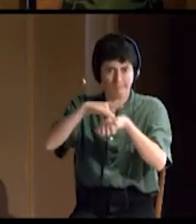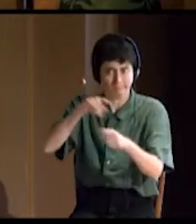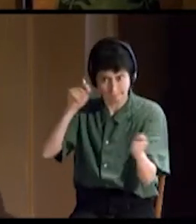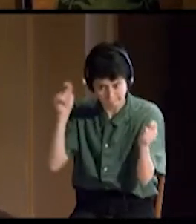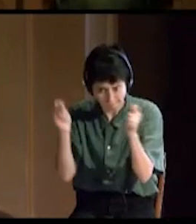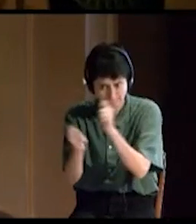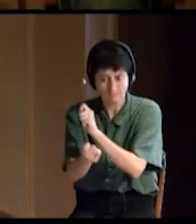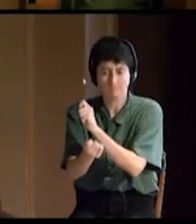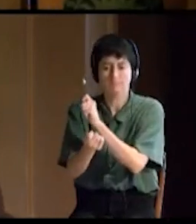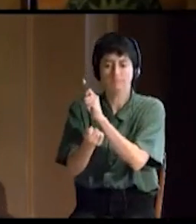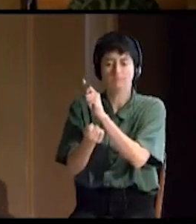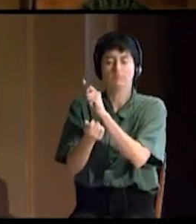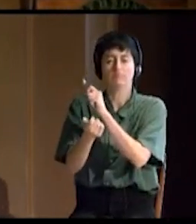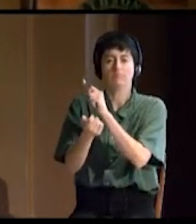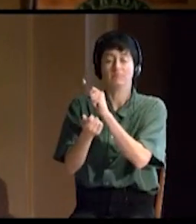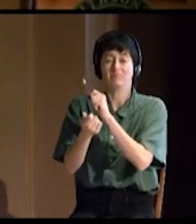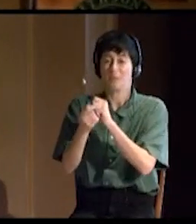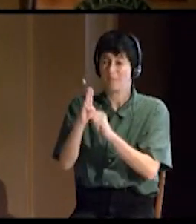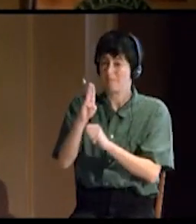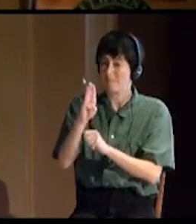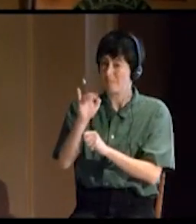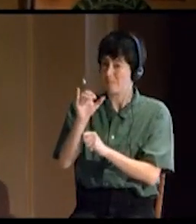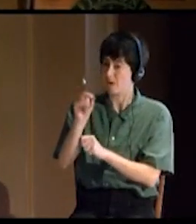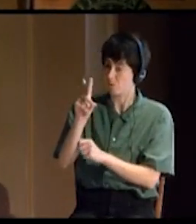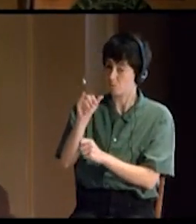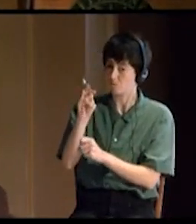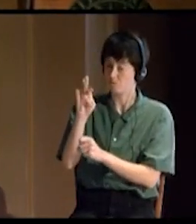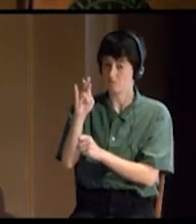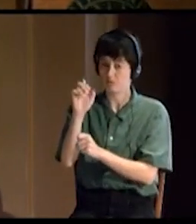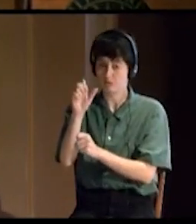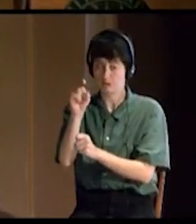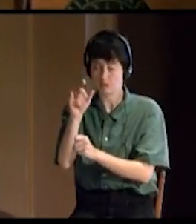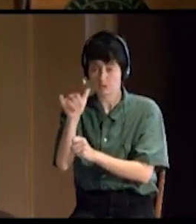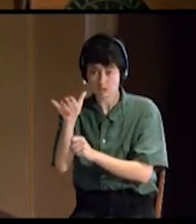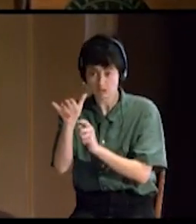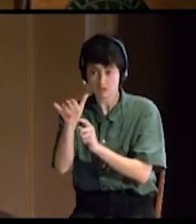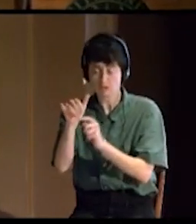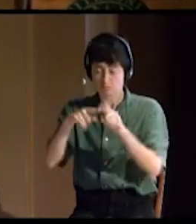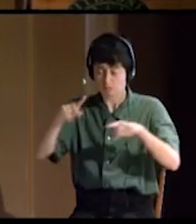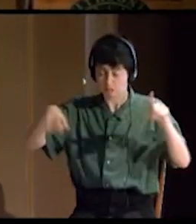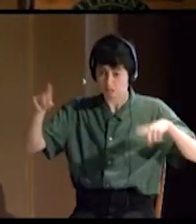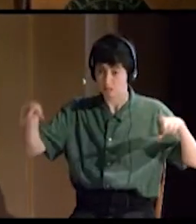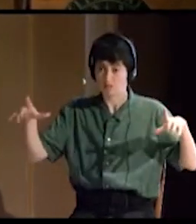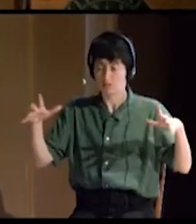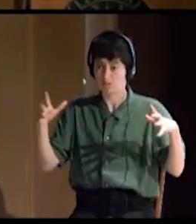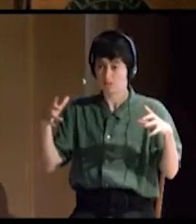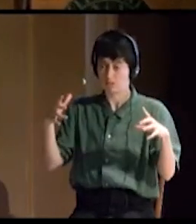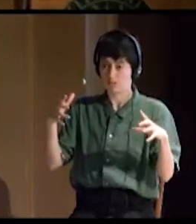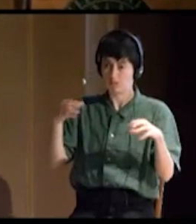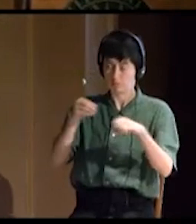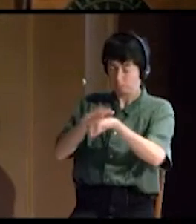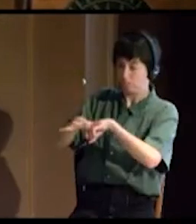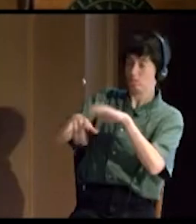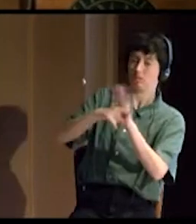Other sources, like humans driving land use changes are a major threat, but I think the rapidly changing climate